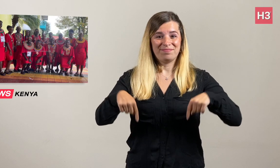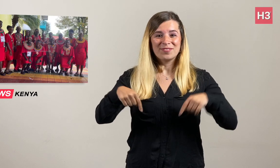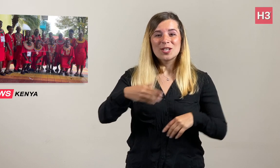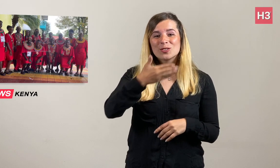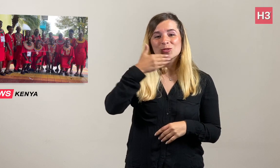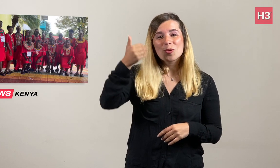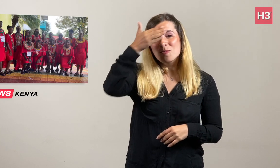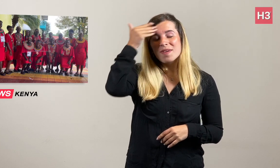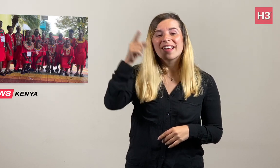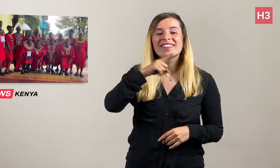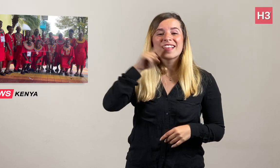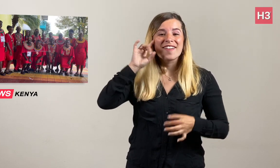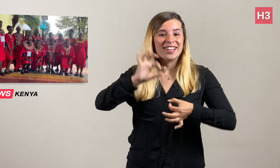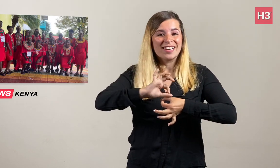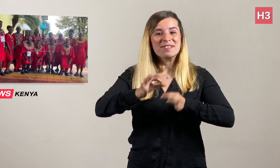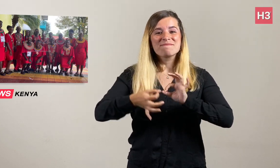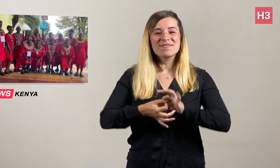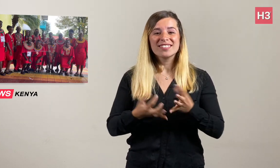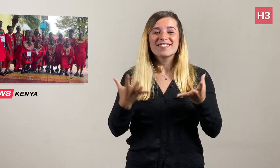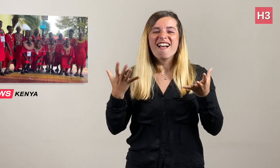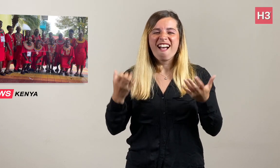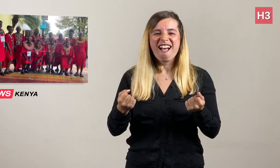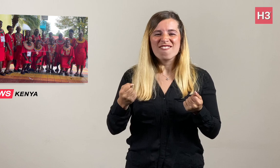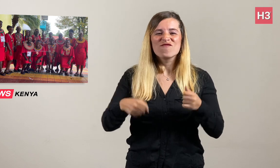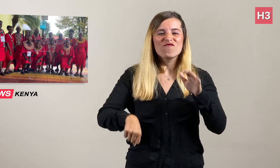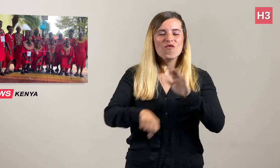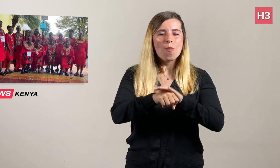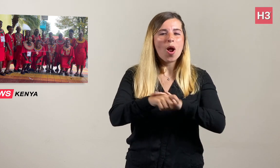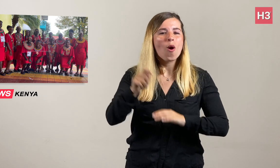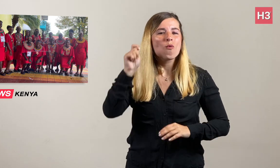The national women’s Deaf football team is participating